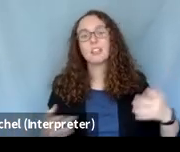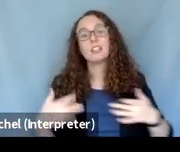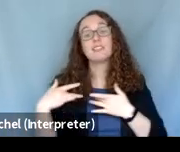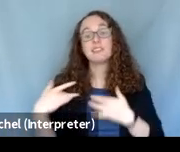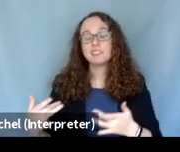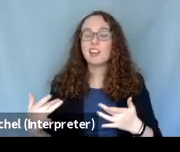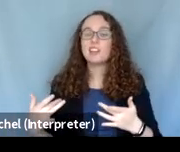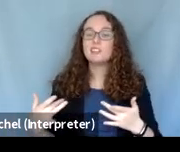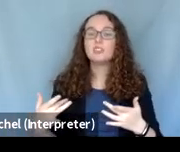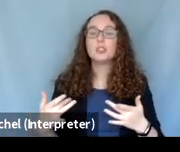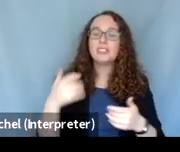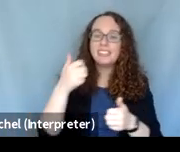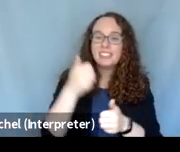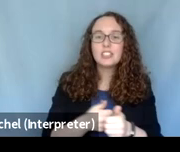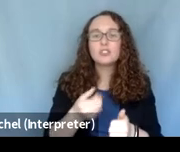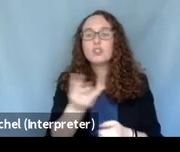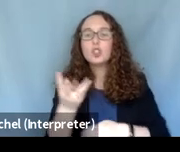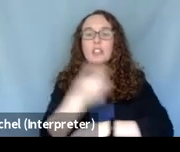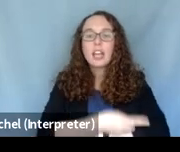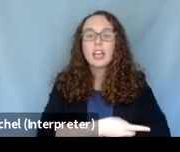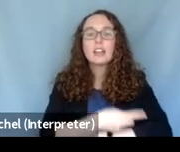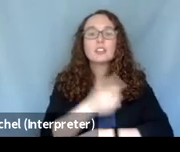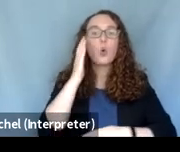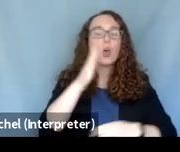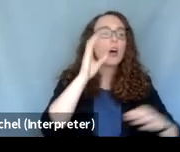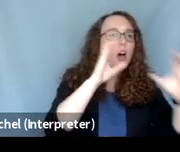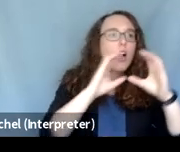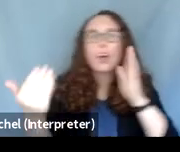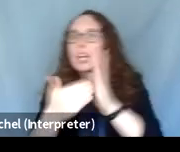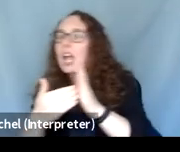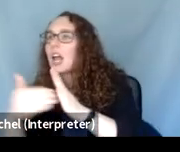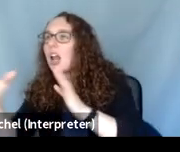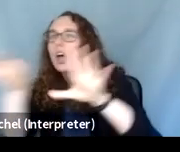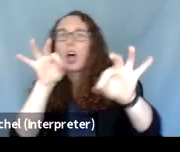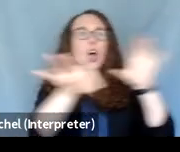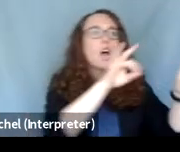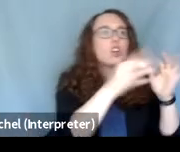are always being added on a continuous basis.